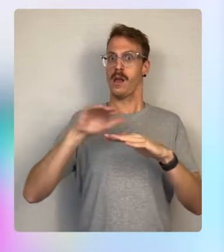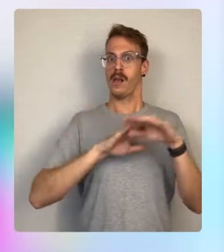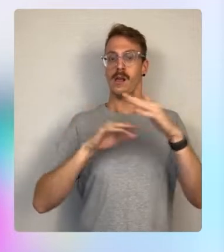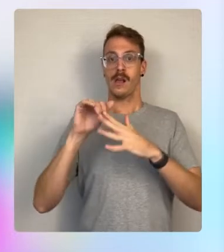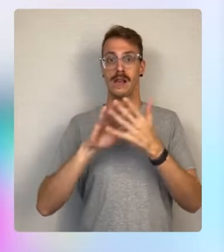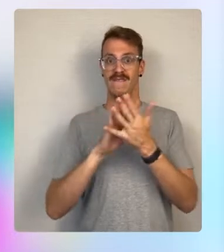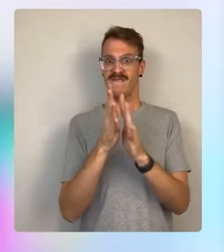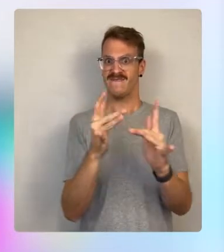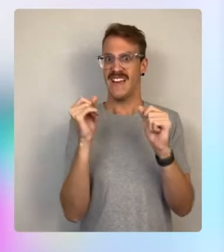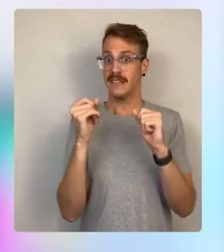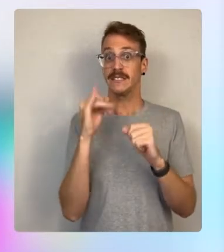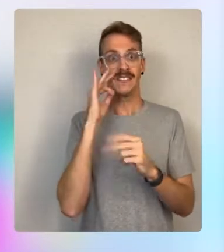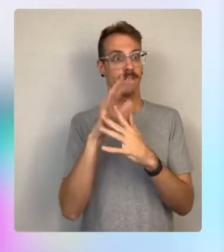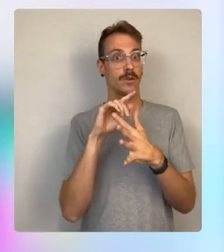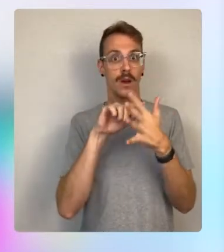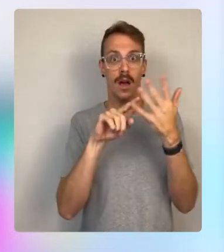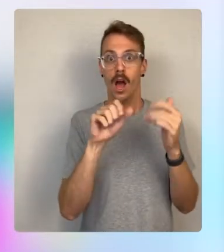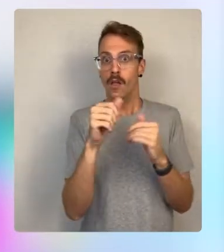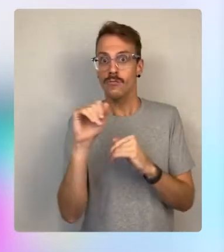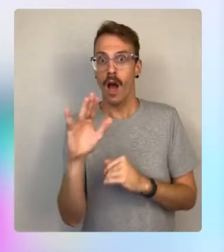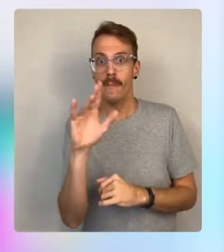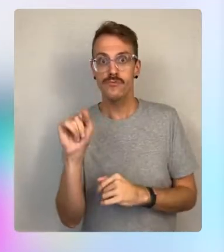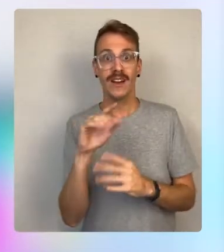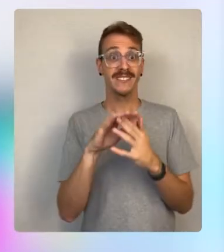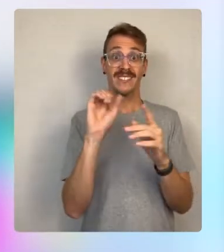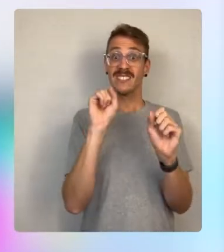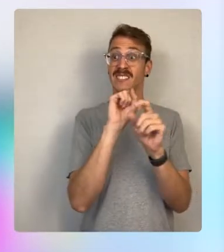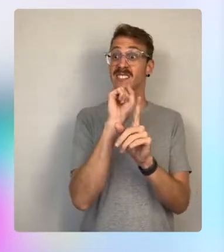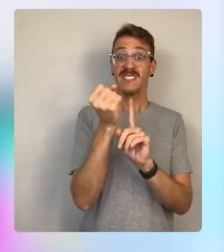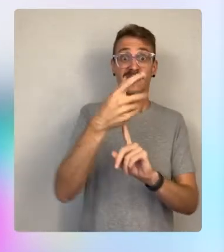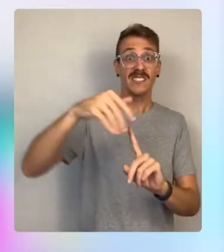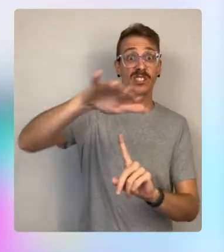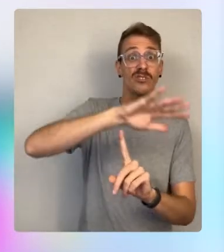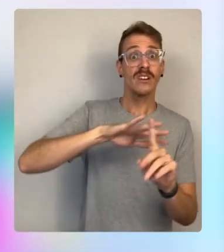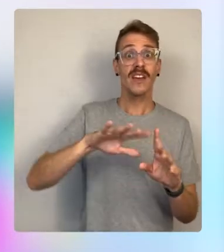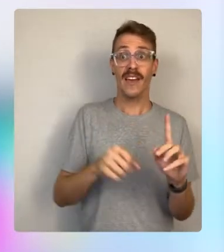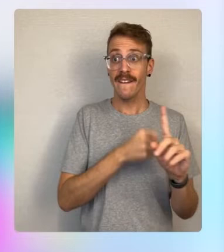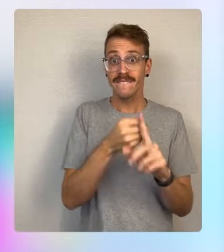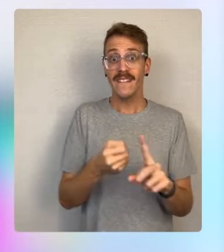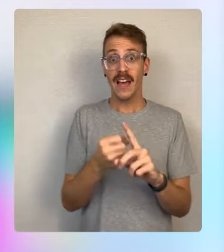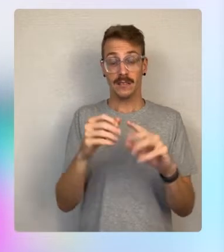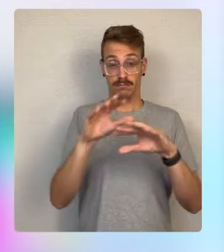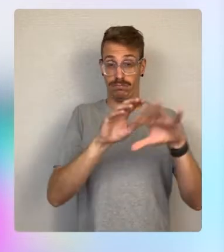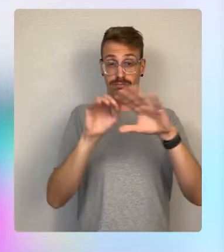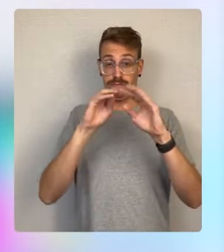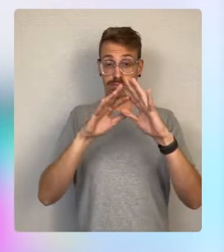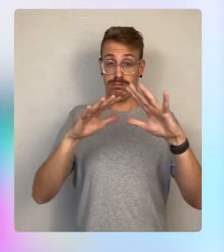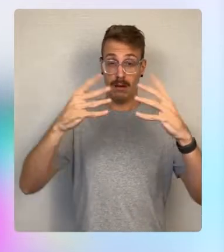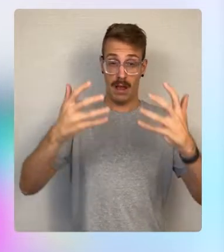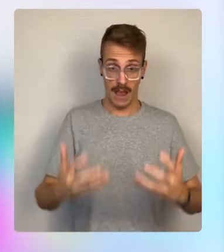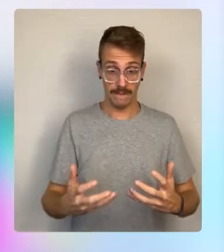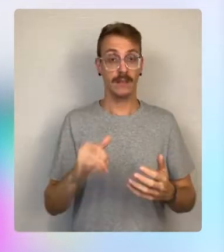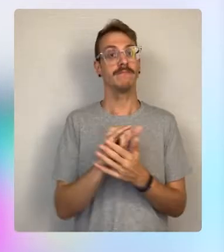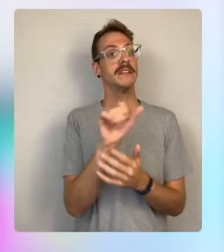especially when you factor in other objects like scenery and effects. This is where another new feature, asset spawning,